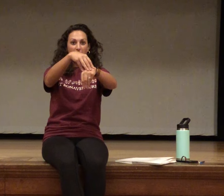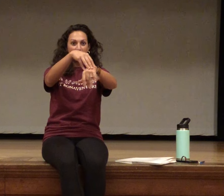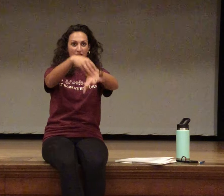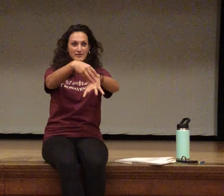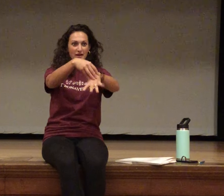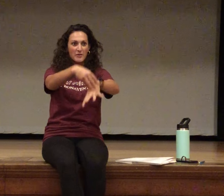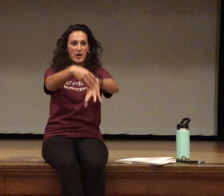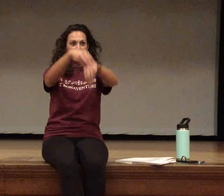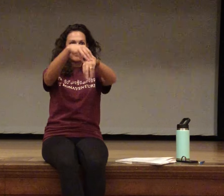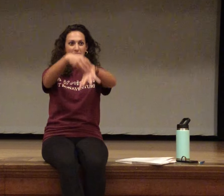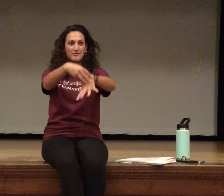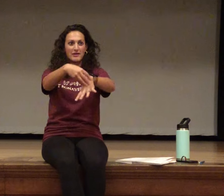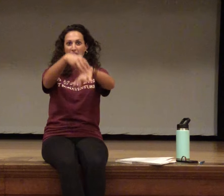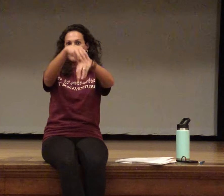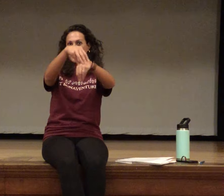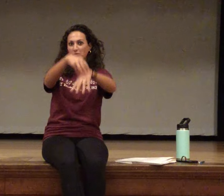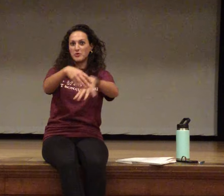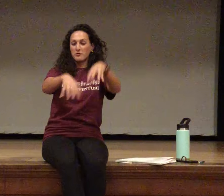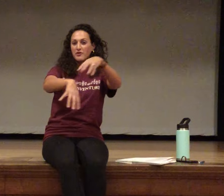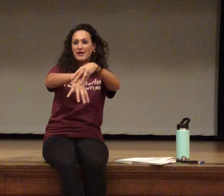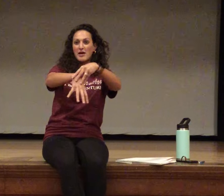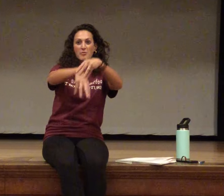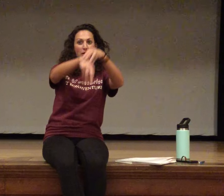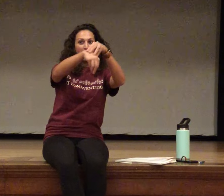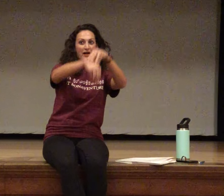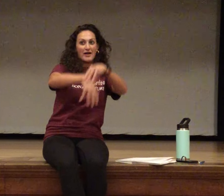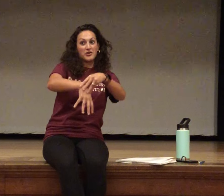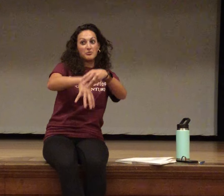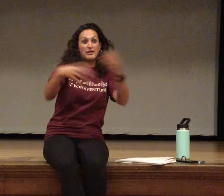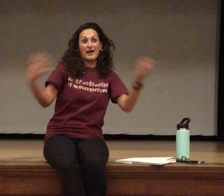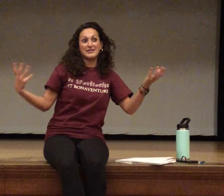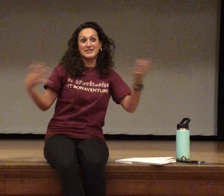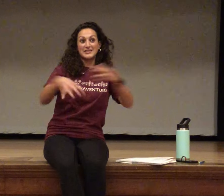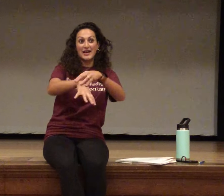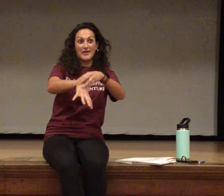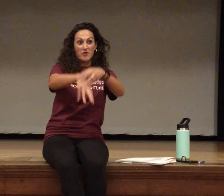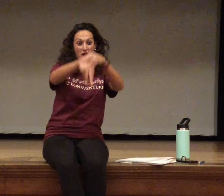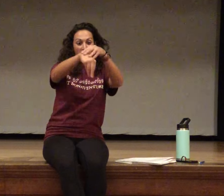um left hand on the bottom and having that one move but I could be honestly signing that wrong